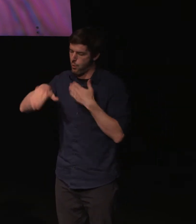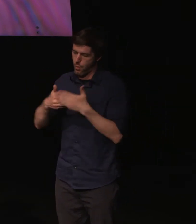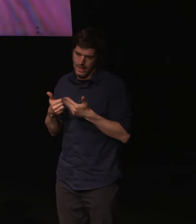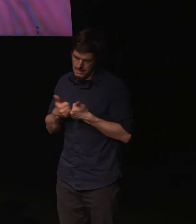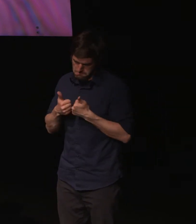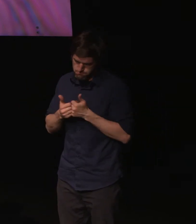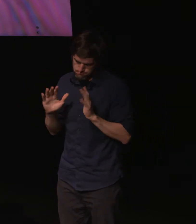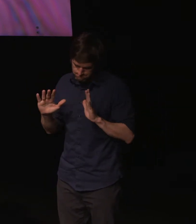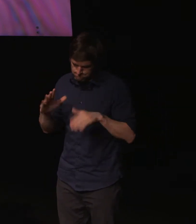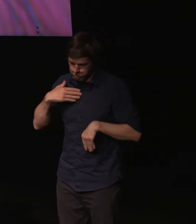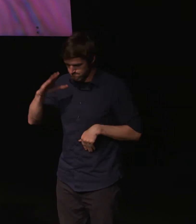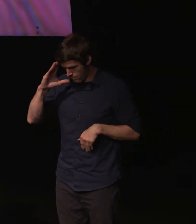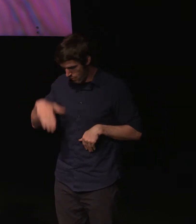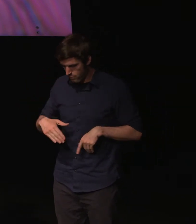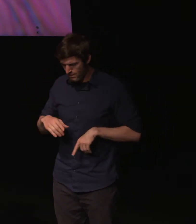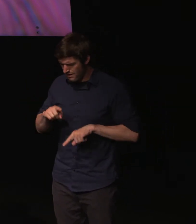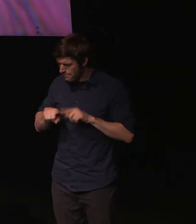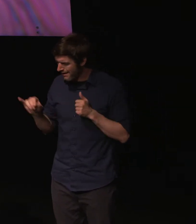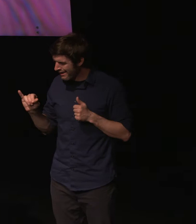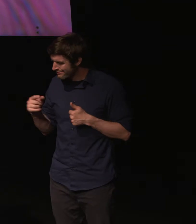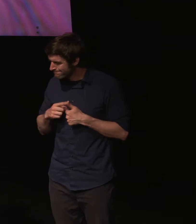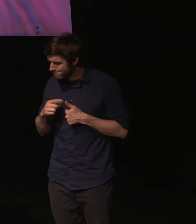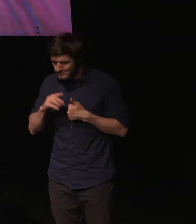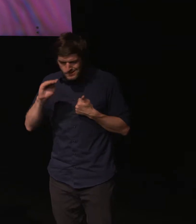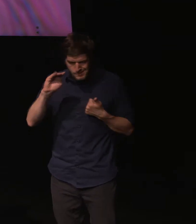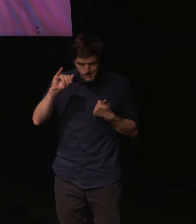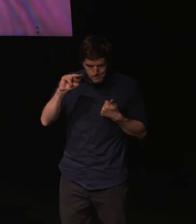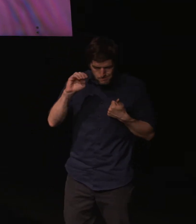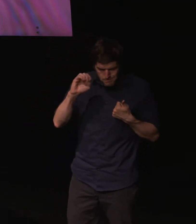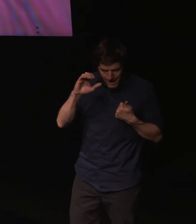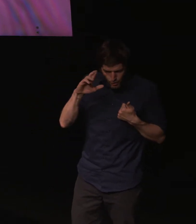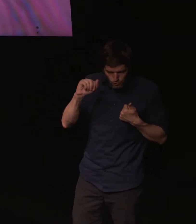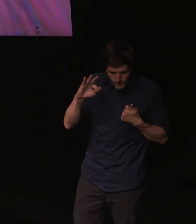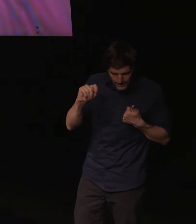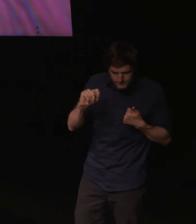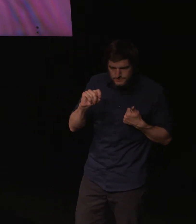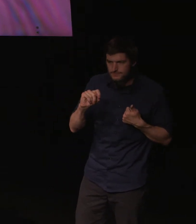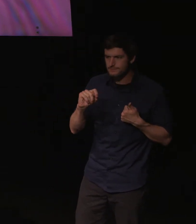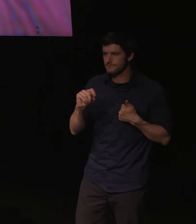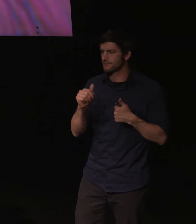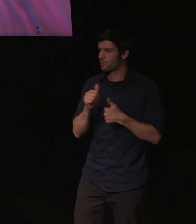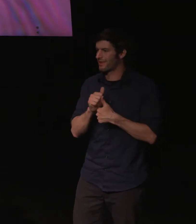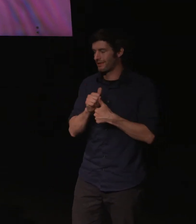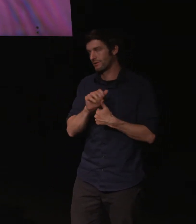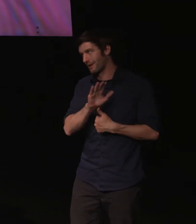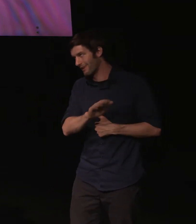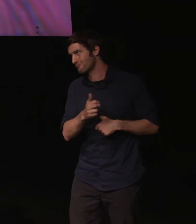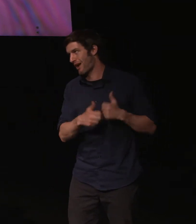But if games like Minecraft... Minecraft with it's own problems not withstanding.